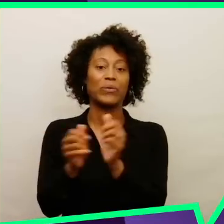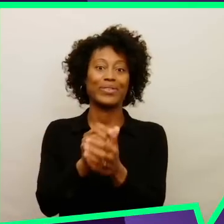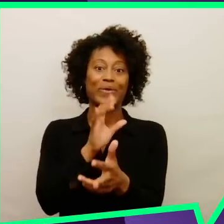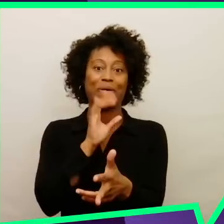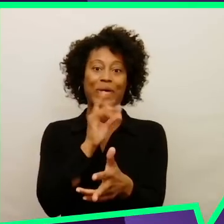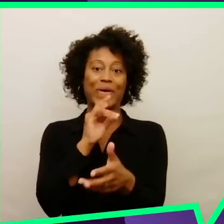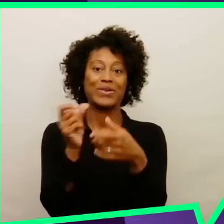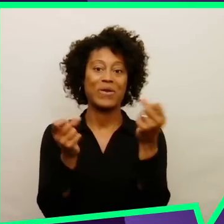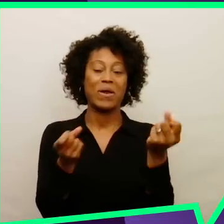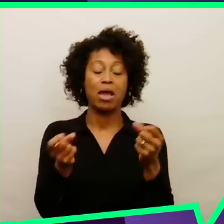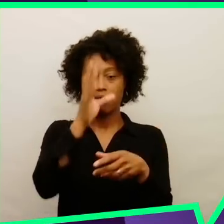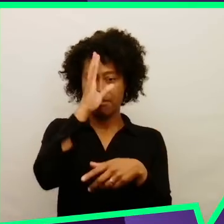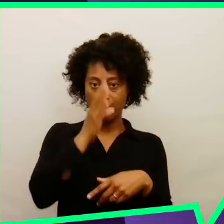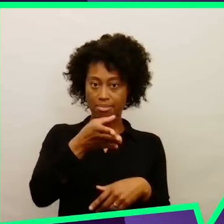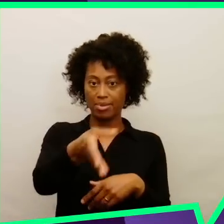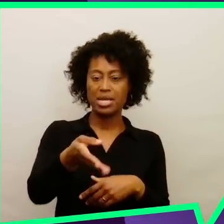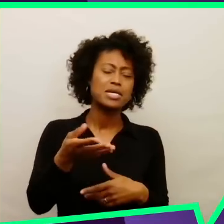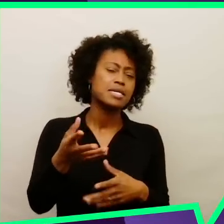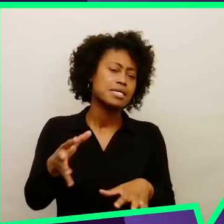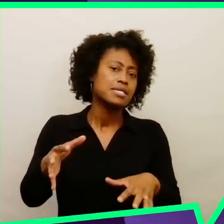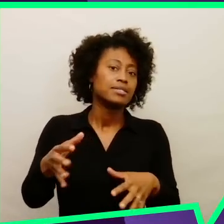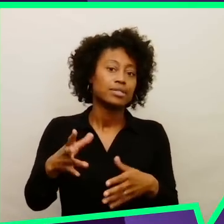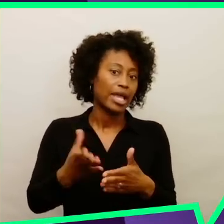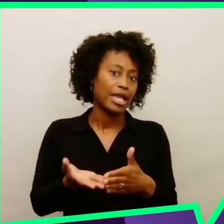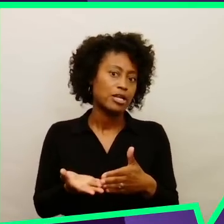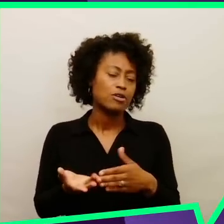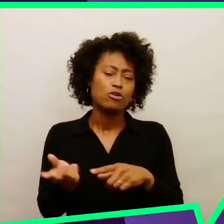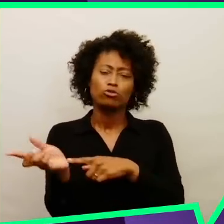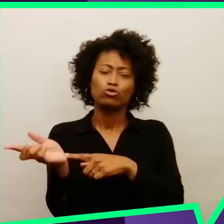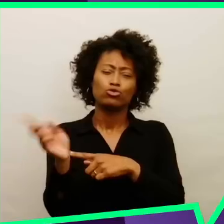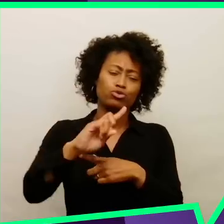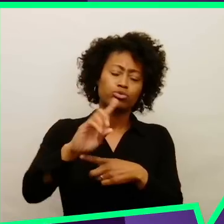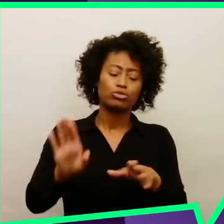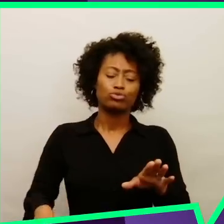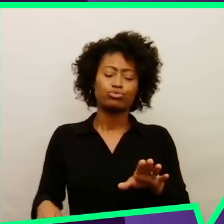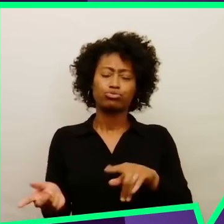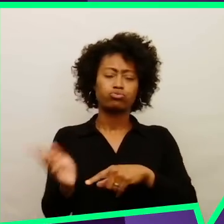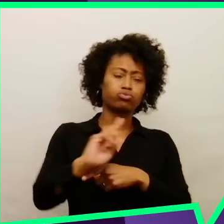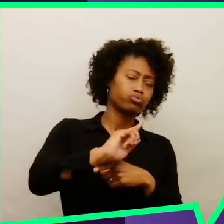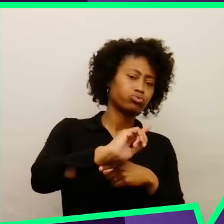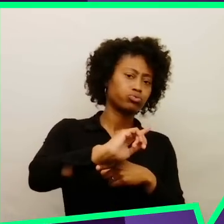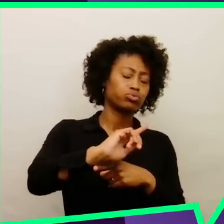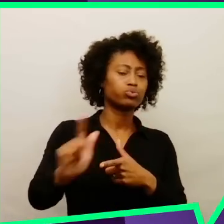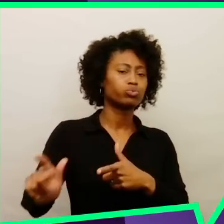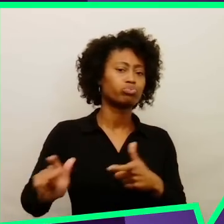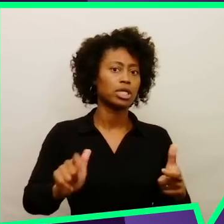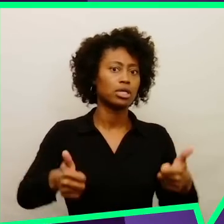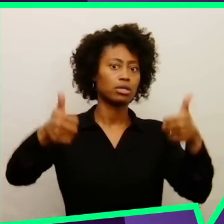Straightaways where people can really get their speed up. They can really find their way into the front of the pack.